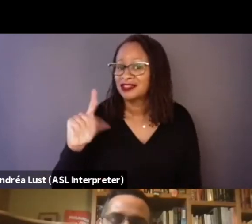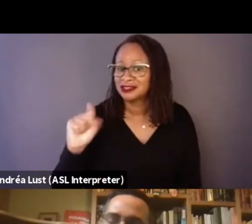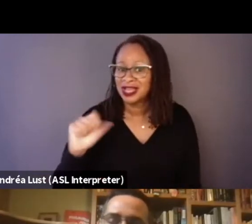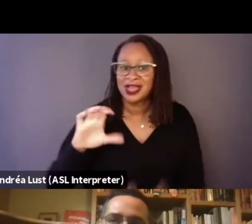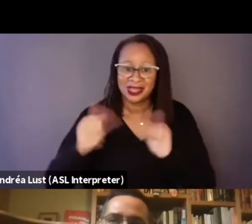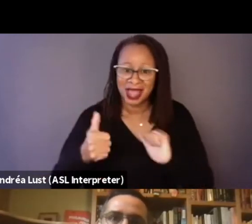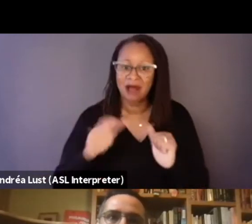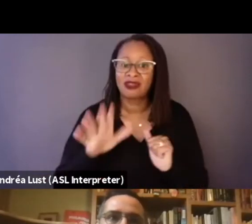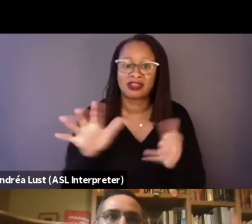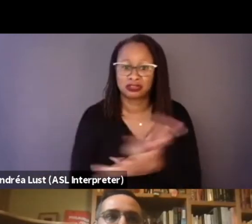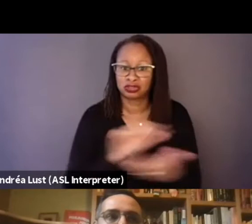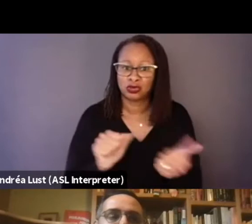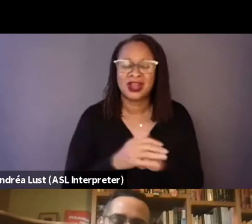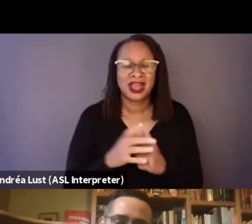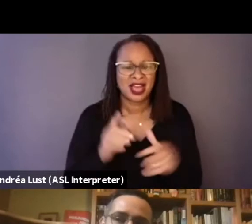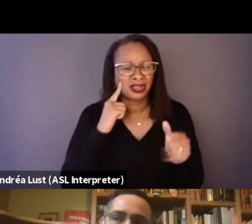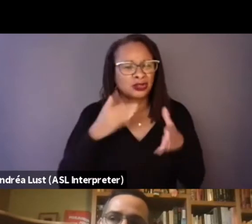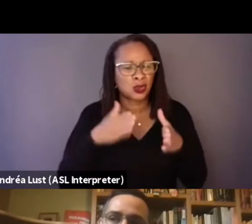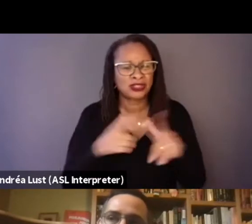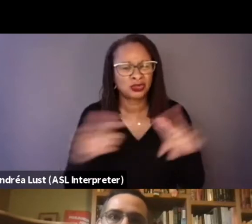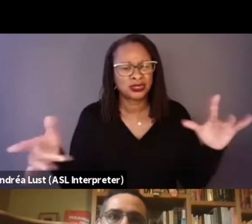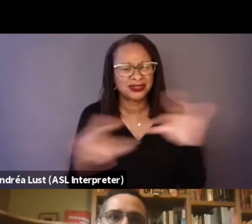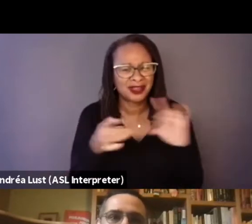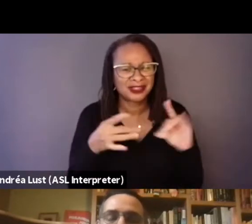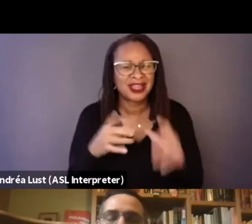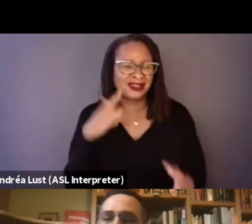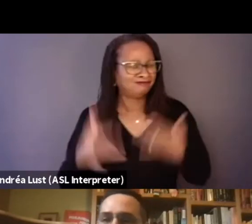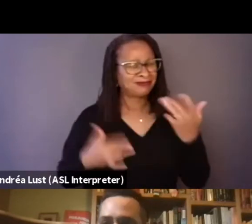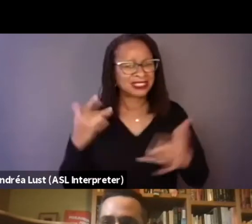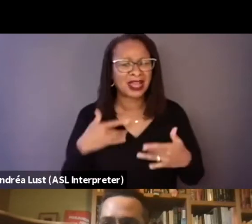Yeah, I was sort of excited by the idea of trying to build empathy